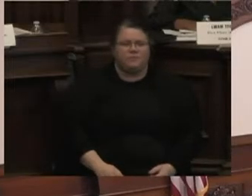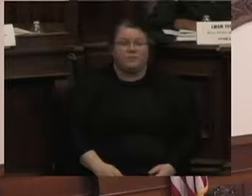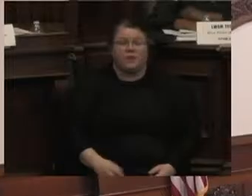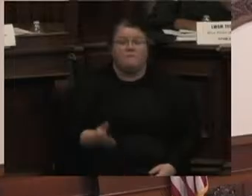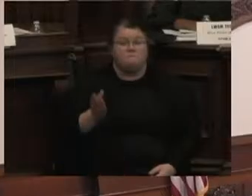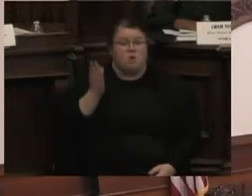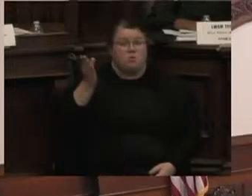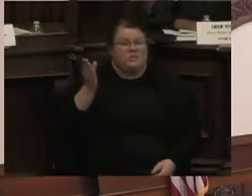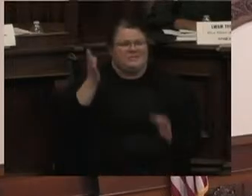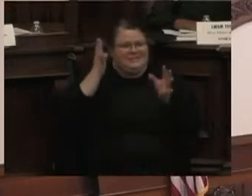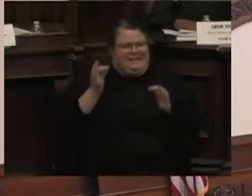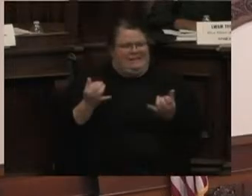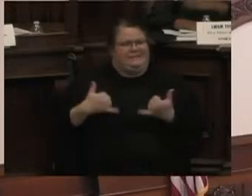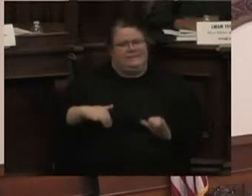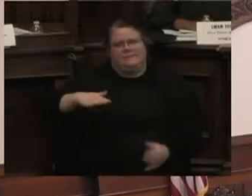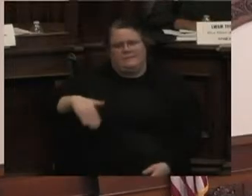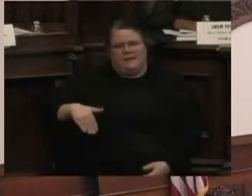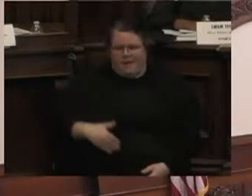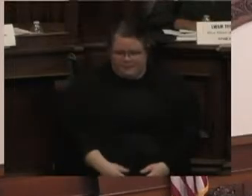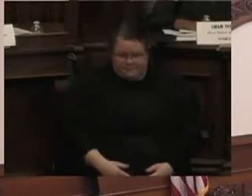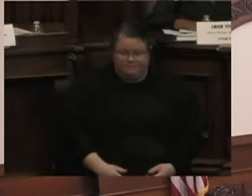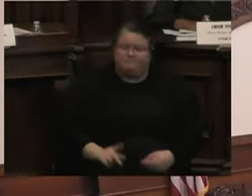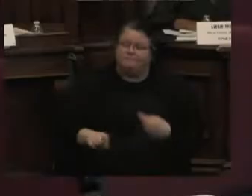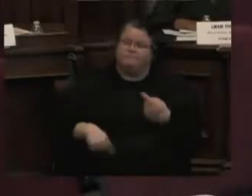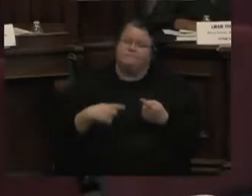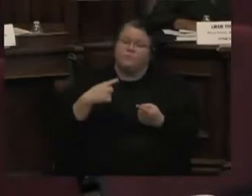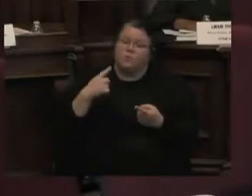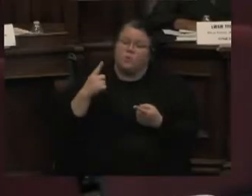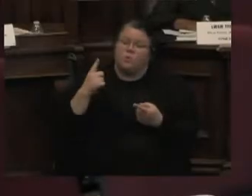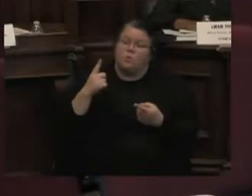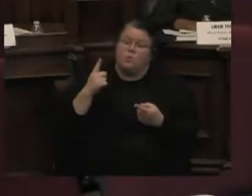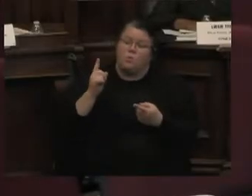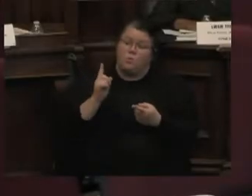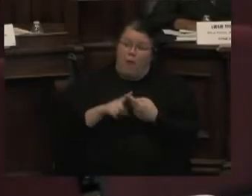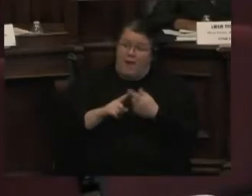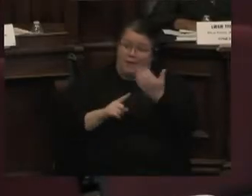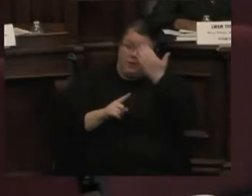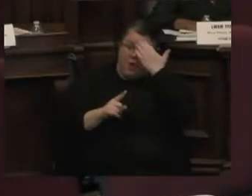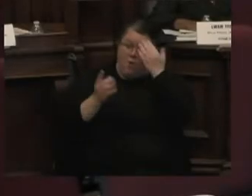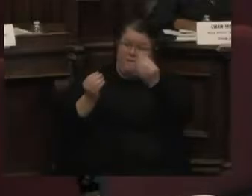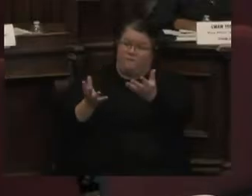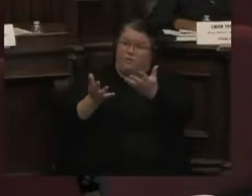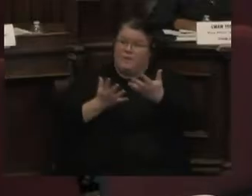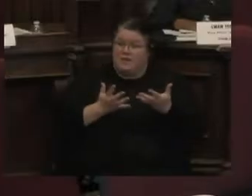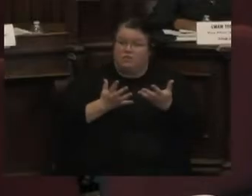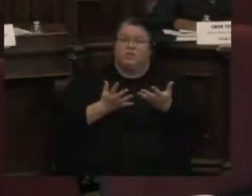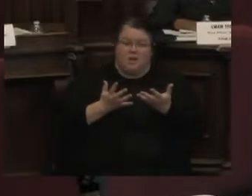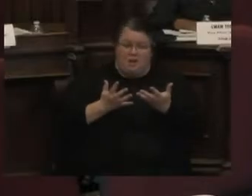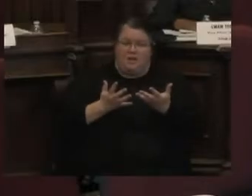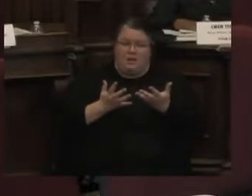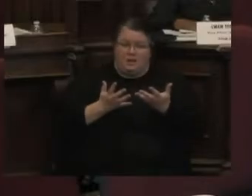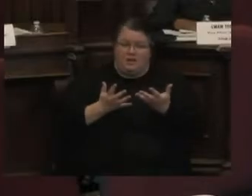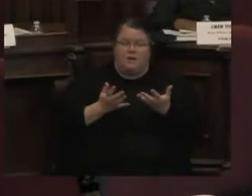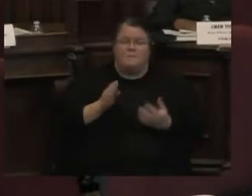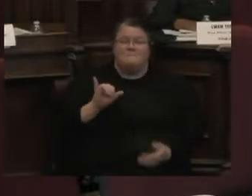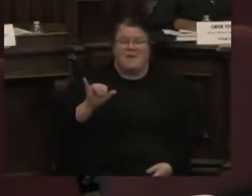24th of April 26, and the motion remains undecided. The